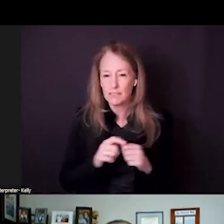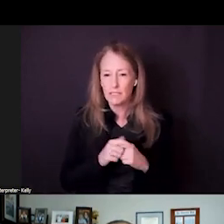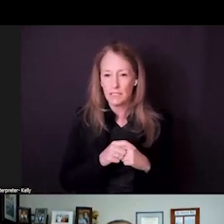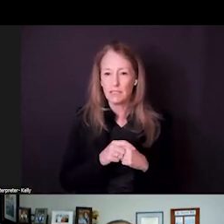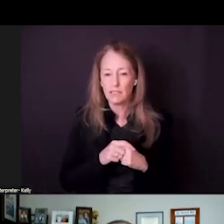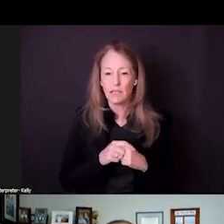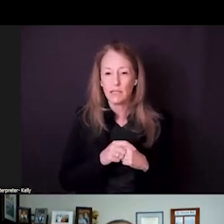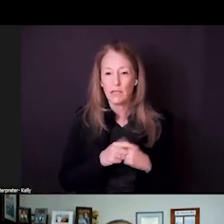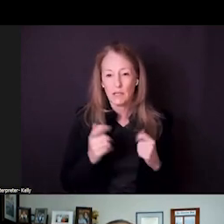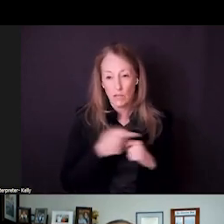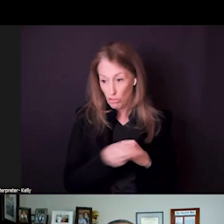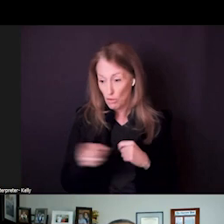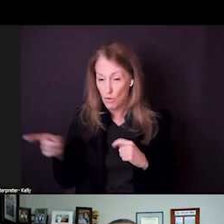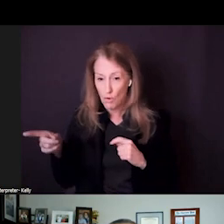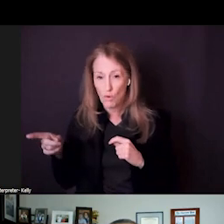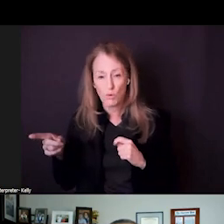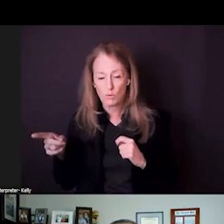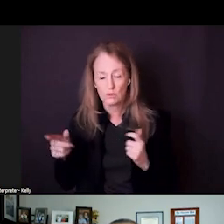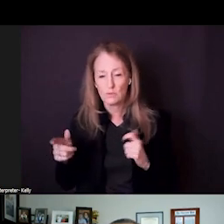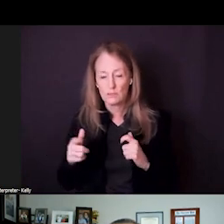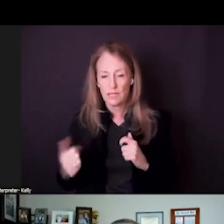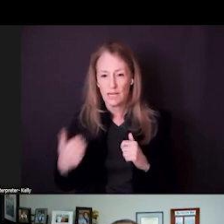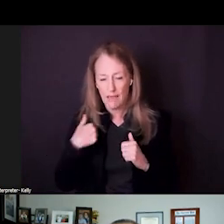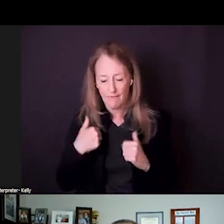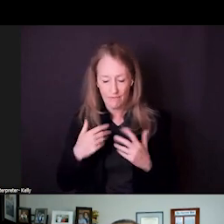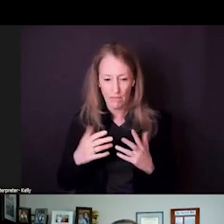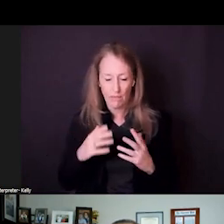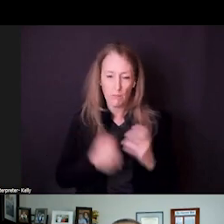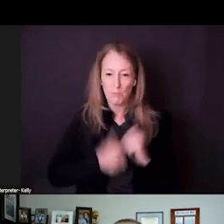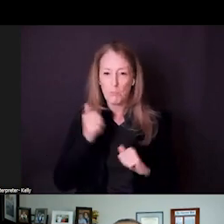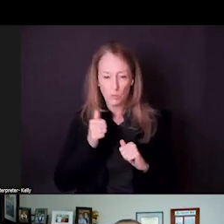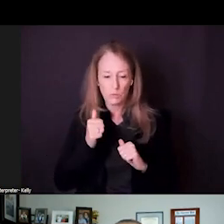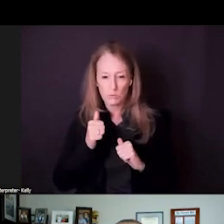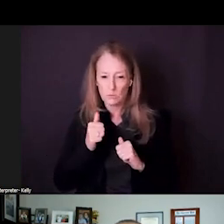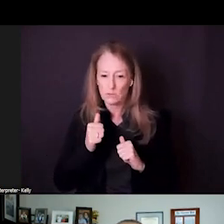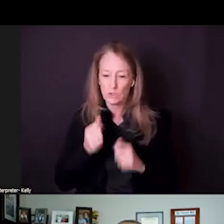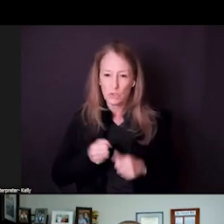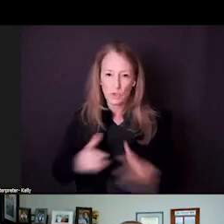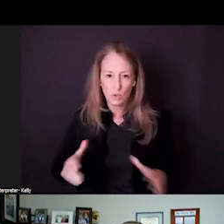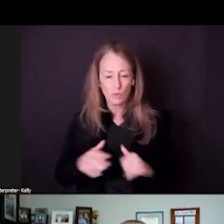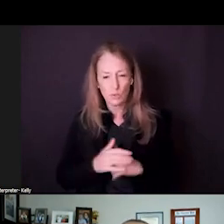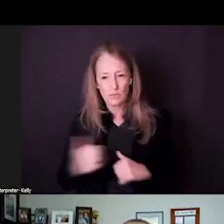THE LEAST CONTROL OF THE ACCESS AND INFLUENCE. WE HAVE THE OBLIGATION